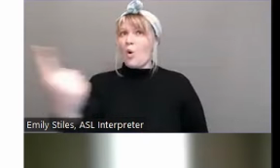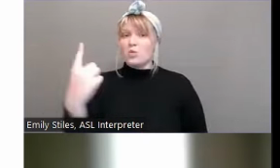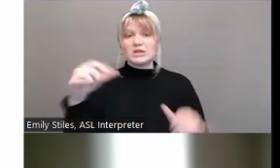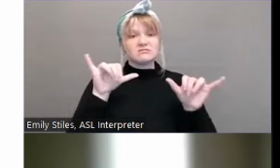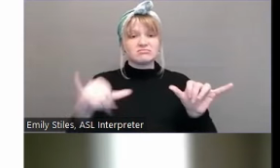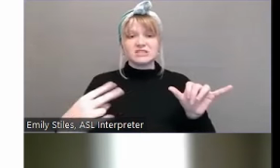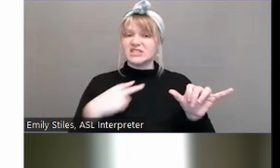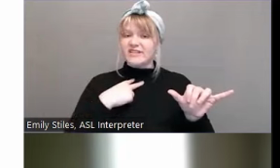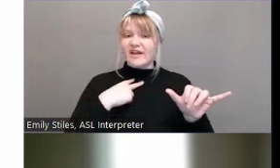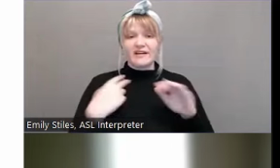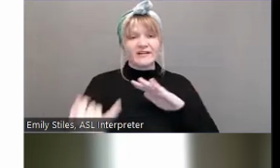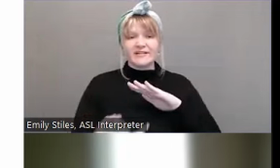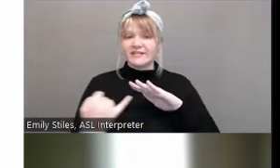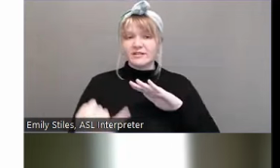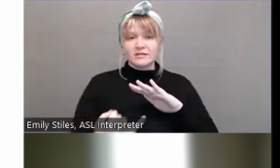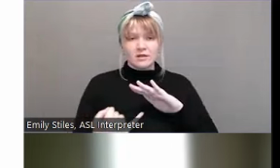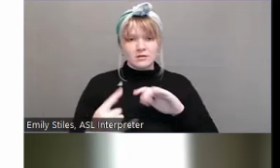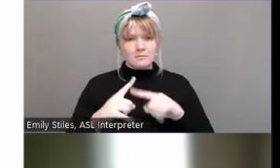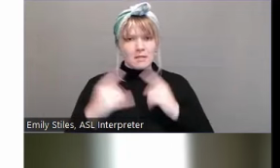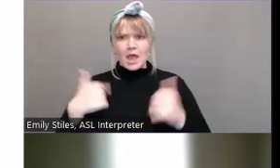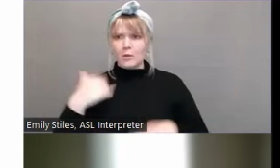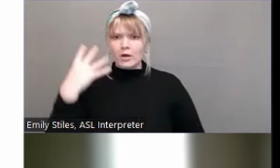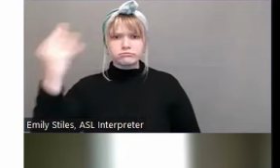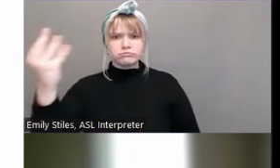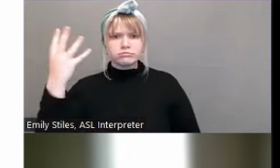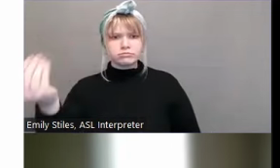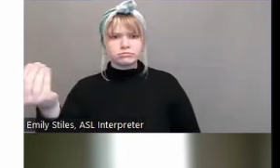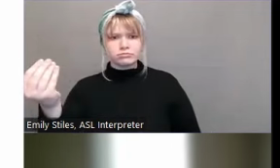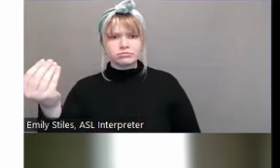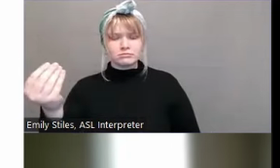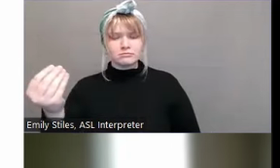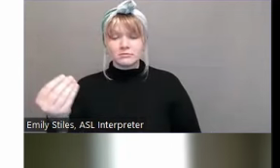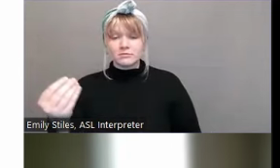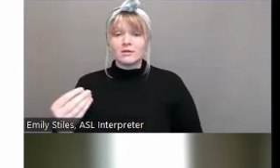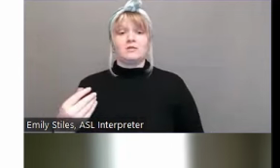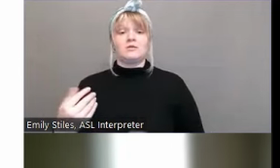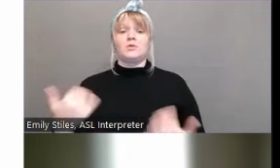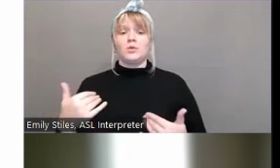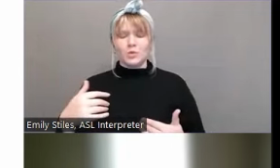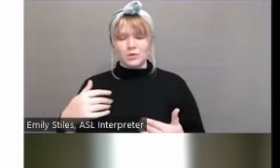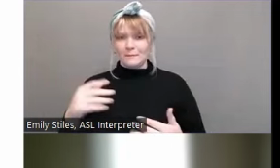Due to my disability, I thought I would always be stuck inside. Meeting friends, having the support here has certainly helped my mental health."